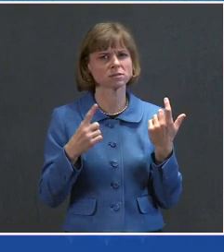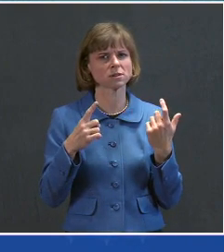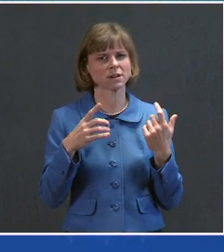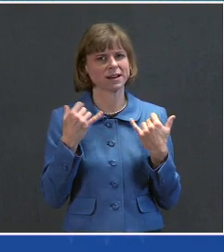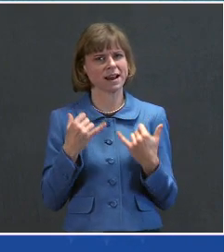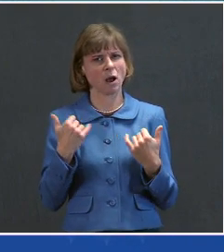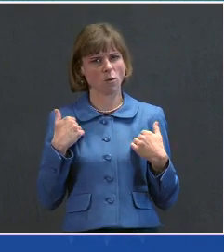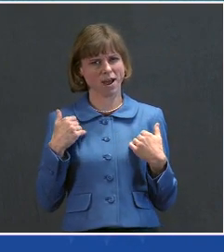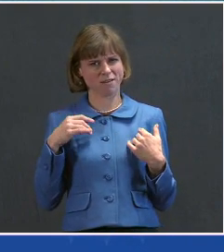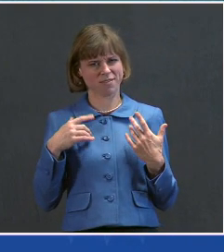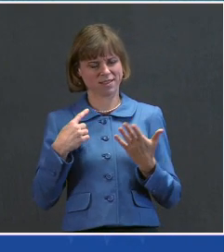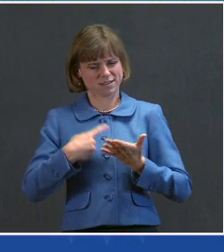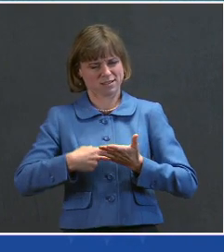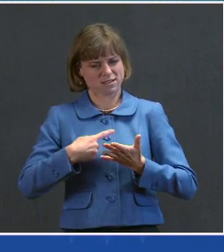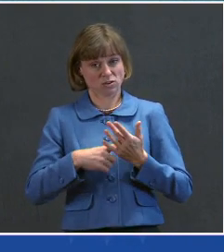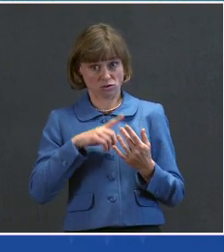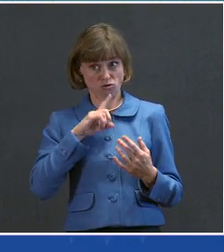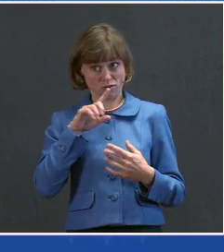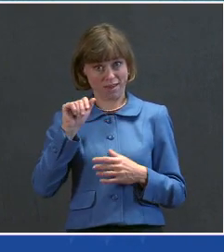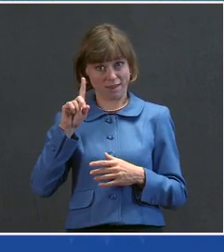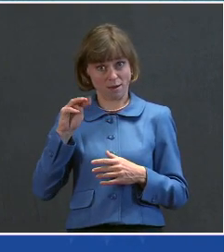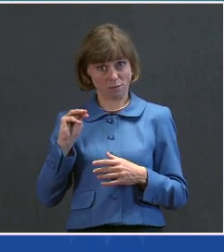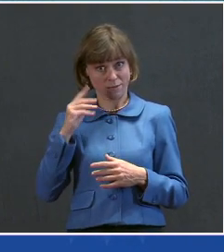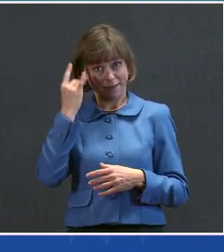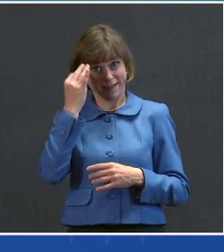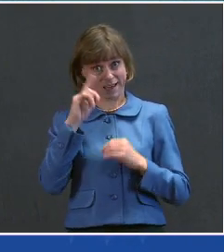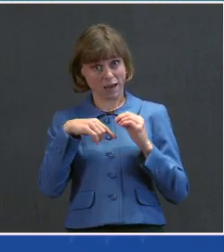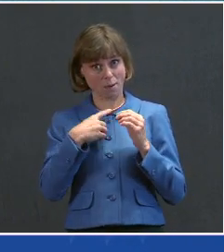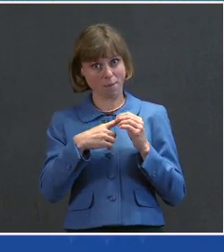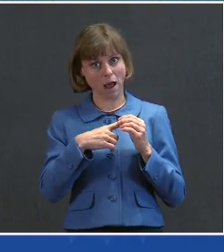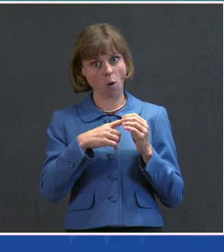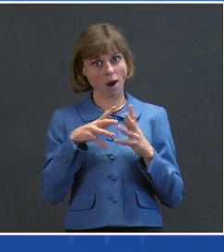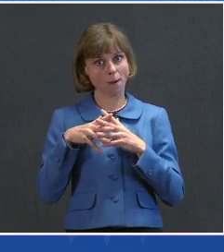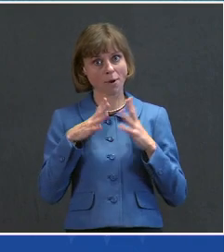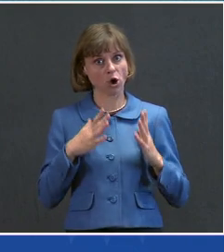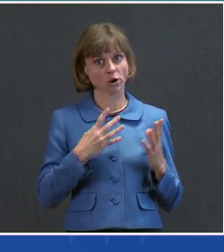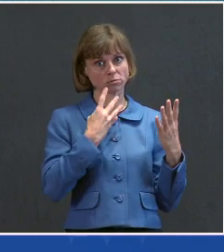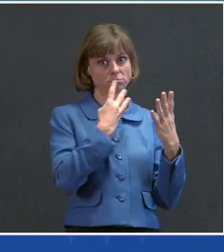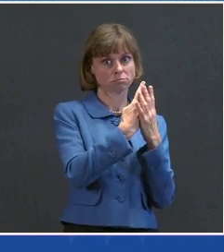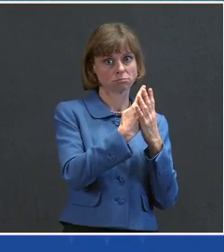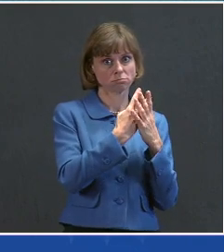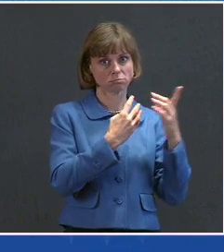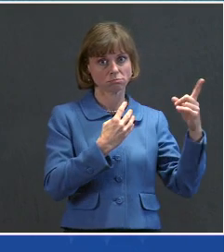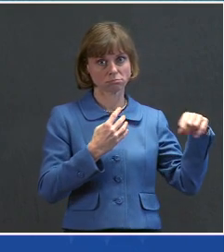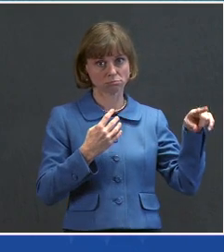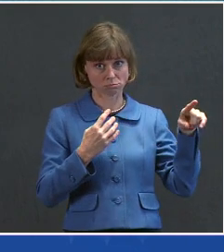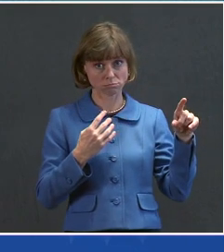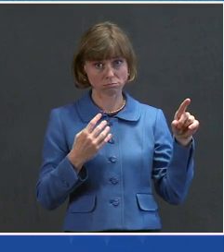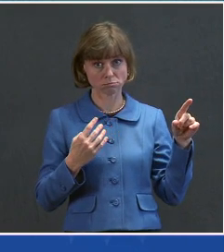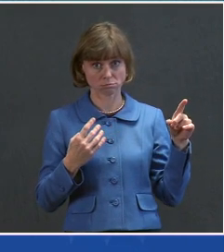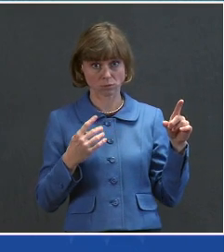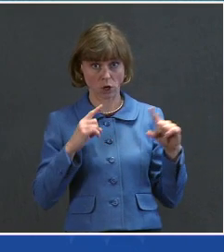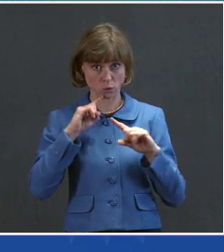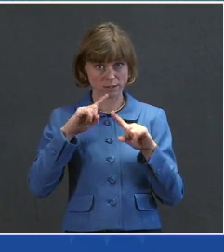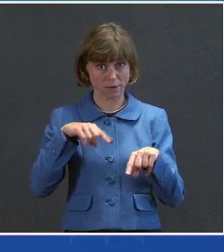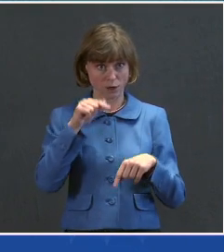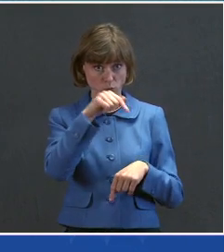is the administration factoring in the captive Americans, Paul Whelan and Trevor Reed, in their response to this and in potential future actions?